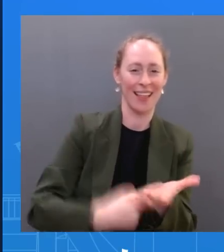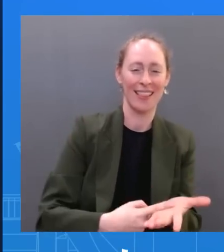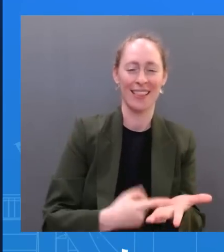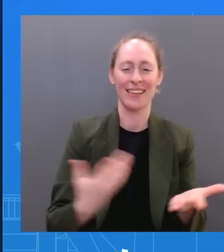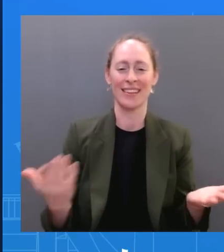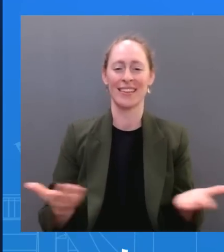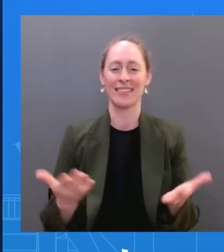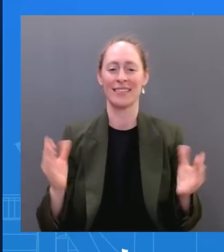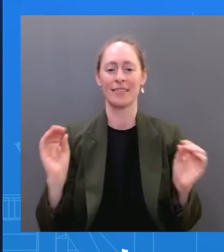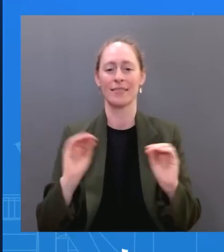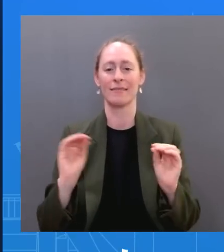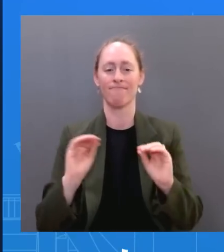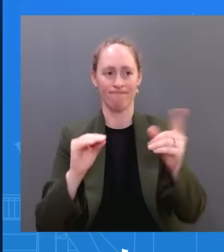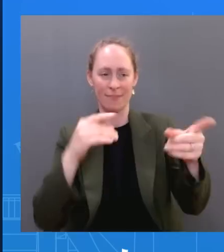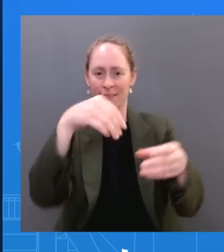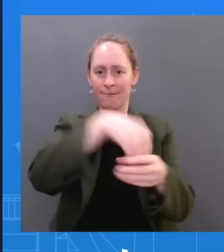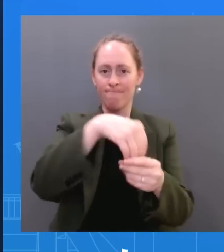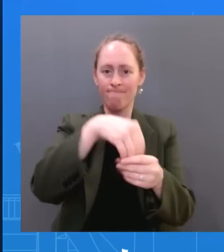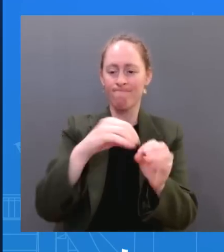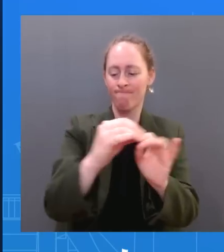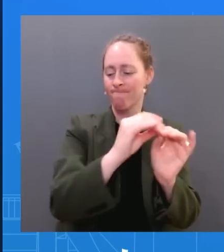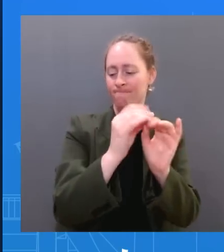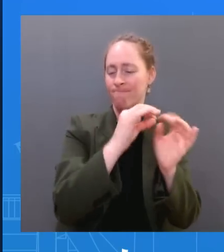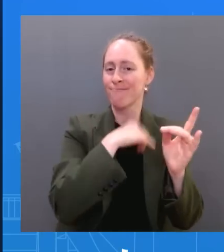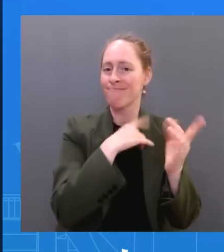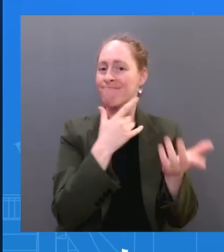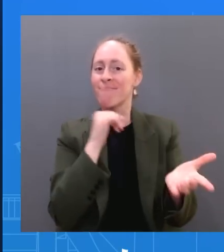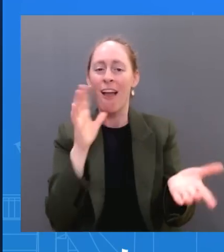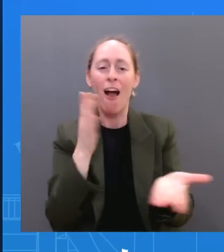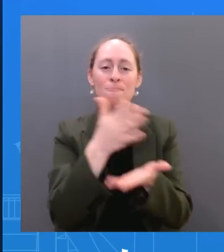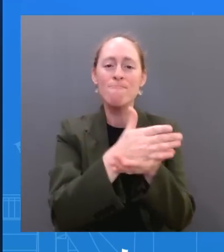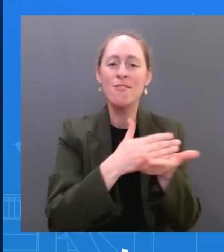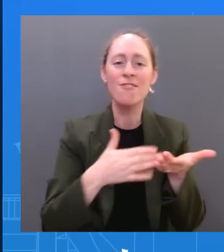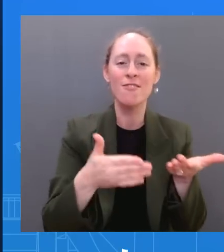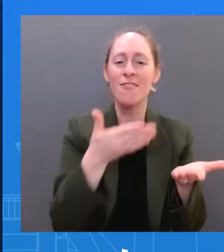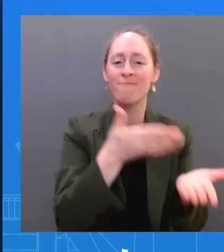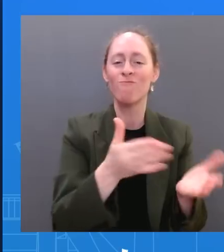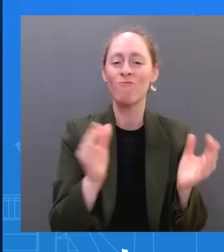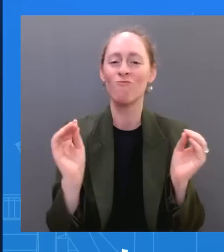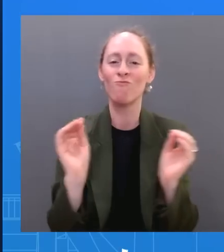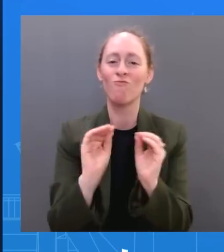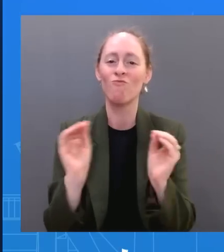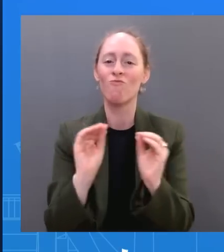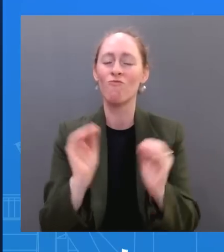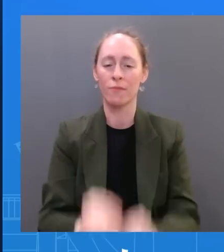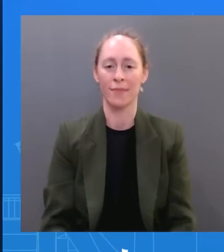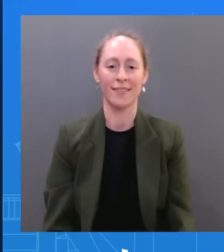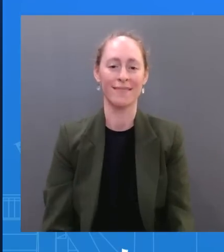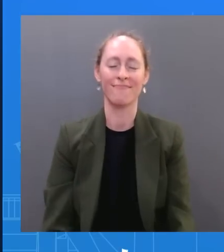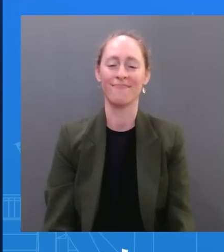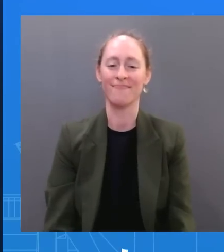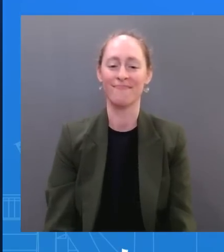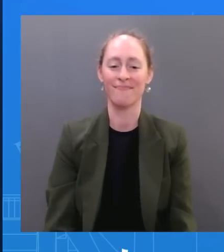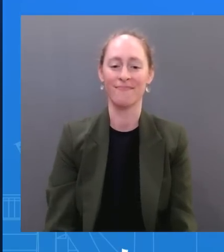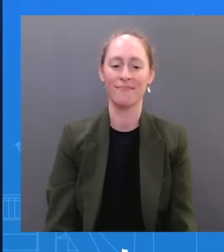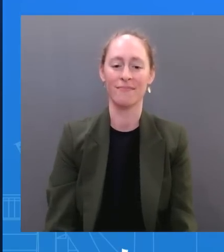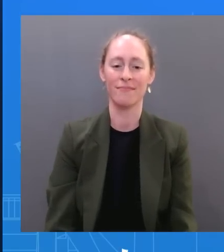for further steps that could be taken. And we will see how that unfolds as we go. Yeah. The Press: So you're not asking for a specific figure as far as -- >> Mr. Sullivan: I'm sorry?